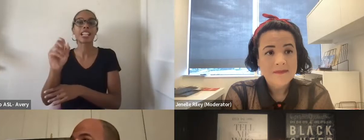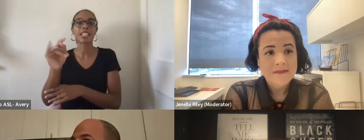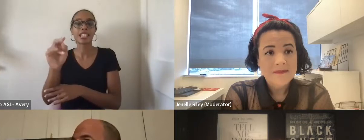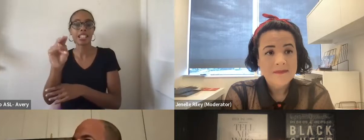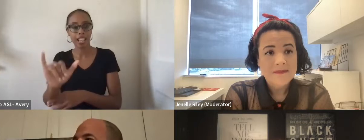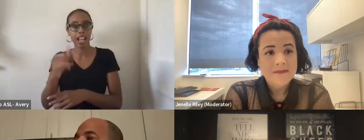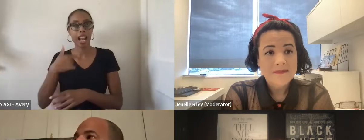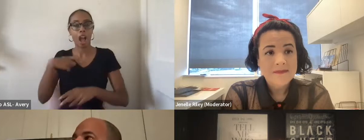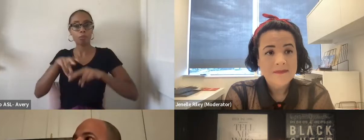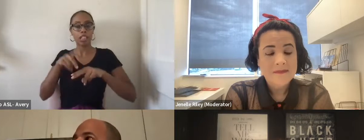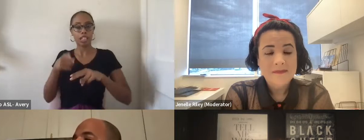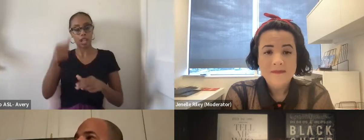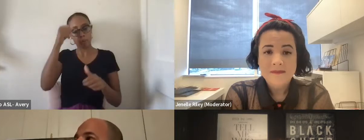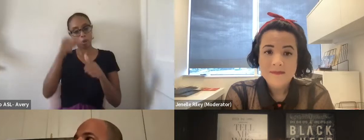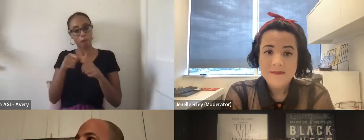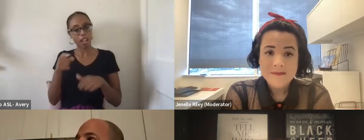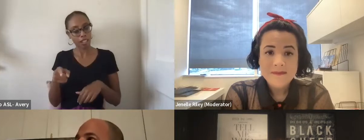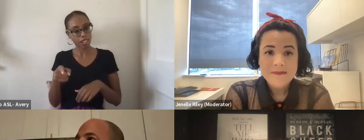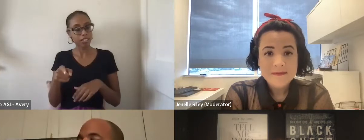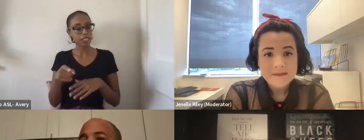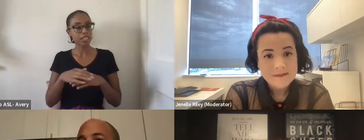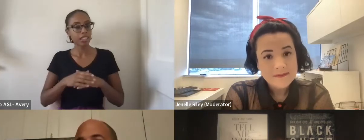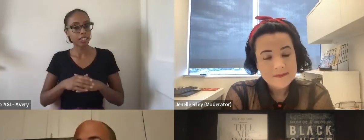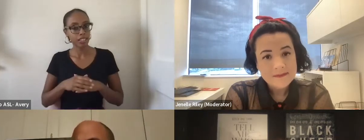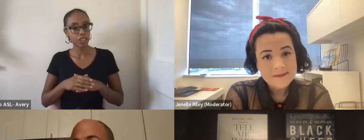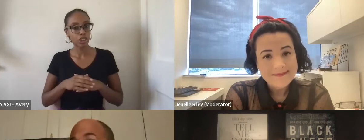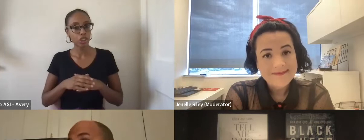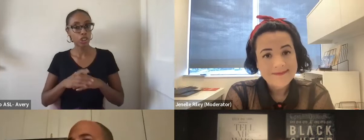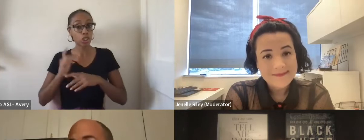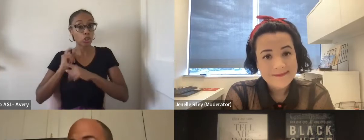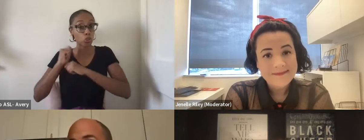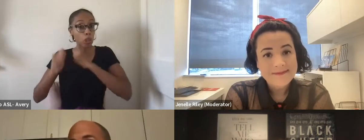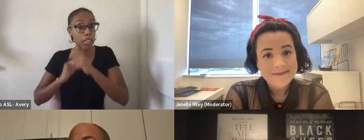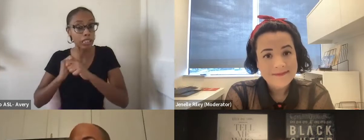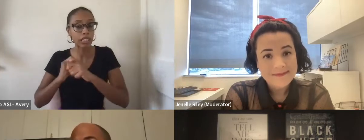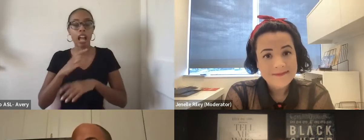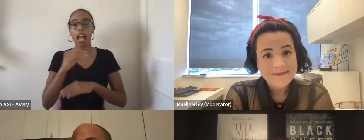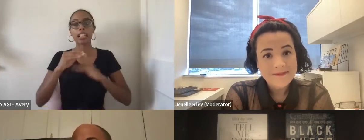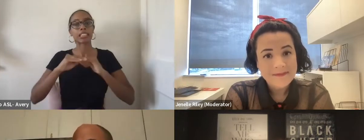stability that British Monarchy in those moments sort of remember, you know?